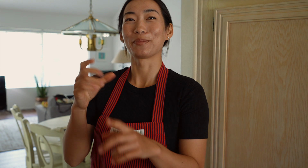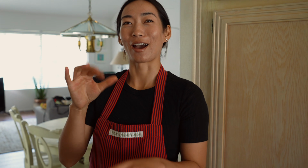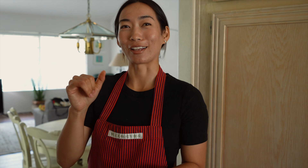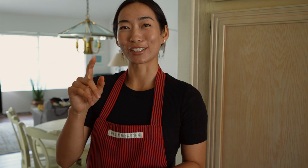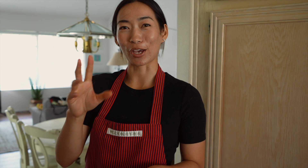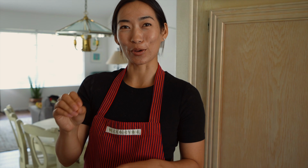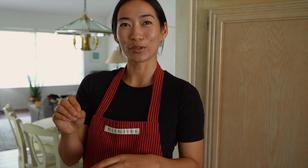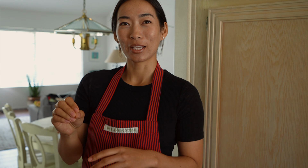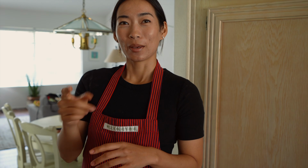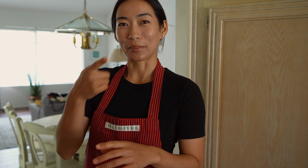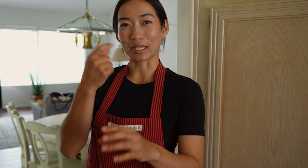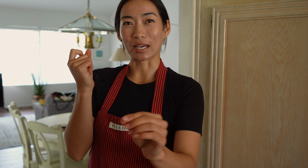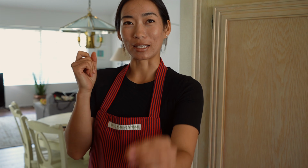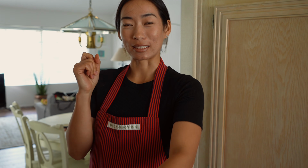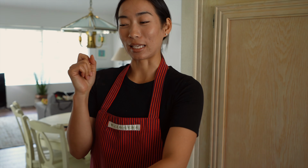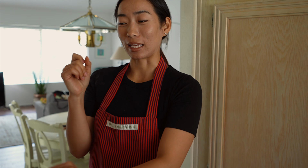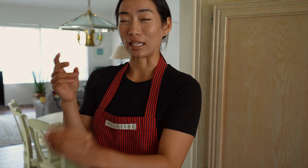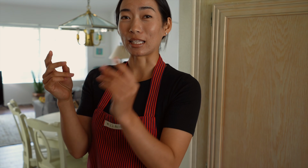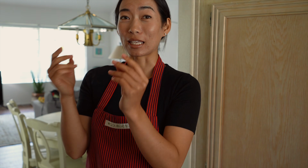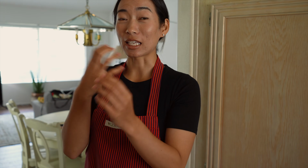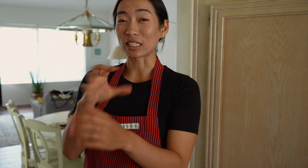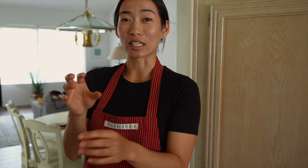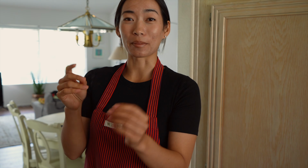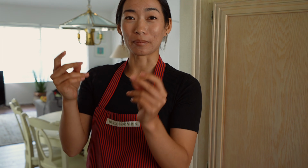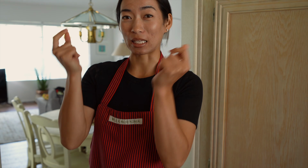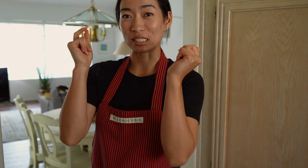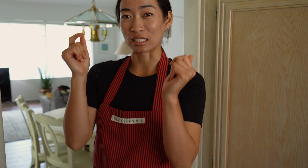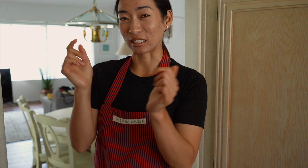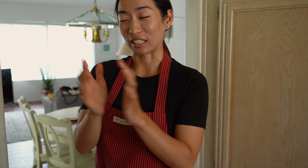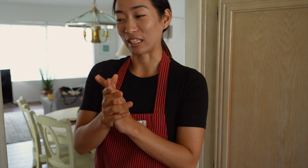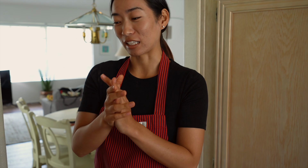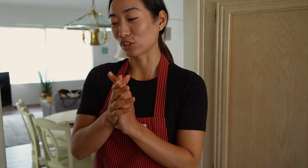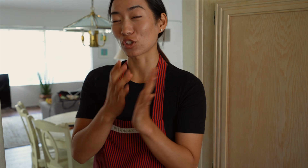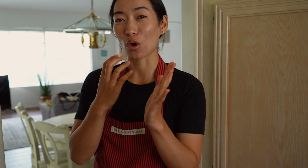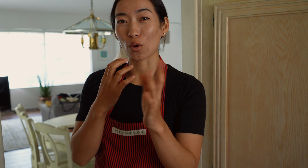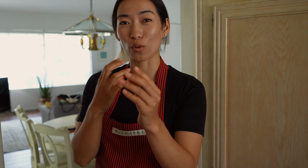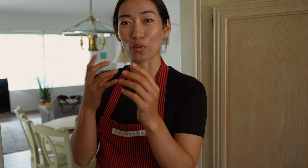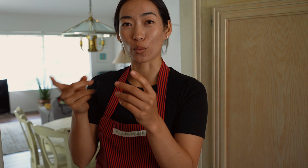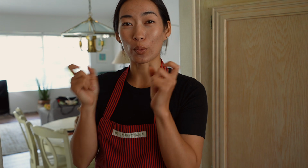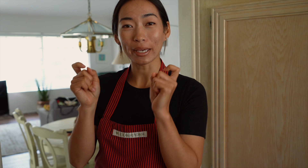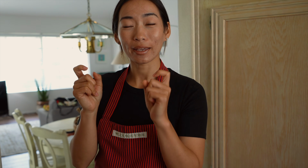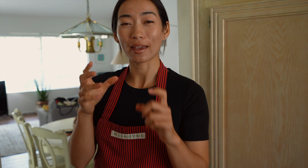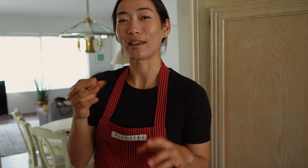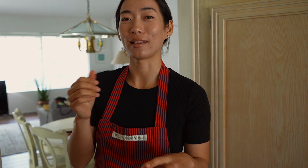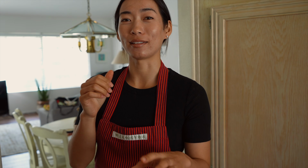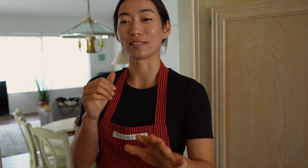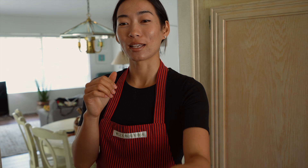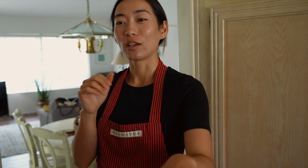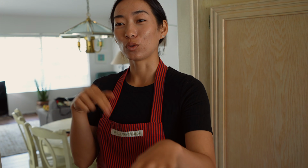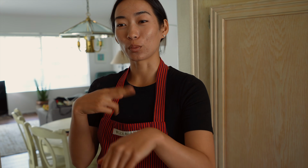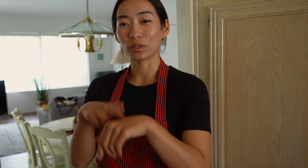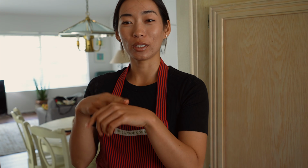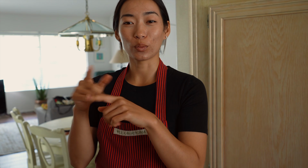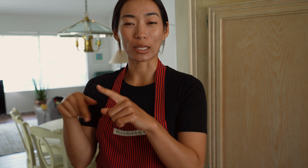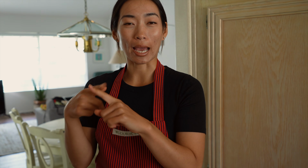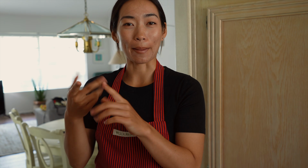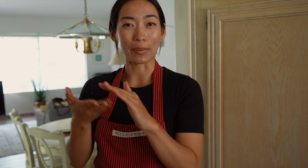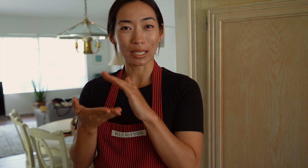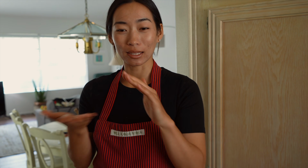from costco because it heats up instantly it's so quick and normally when I bake things